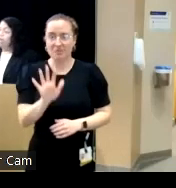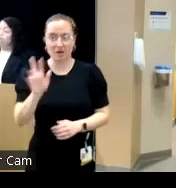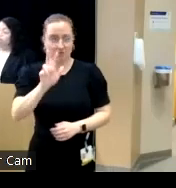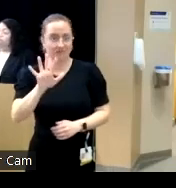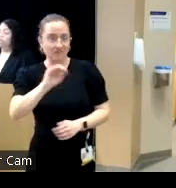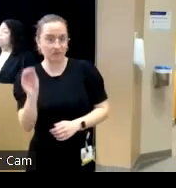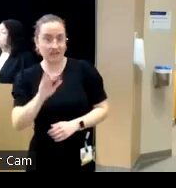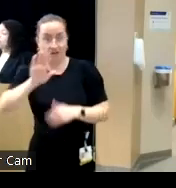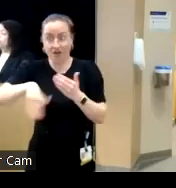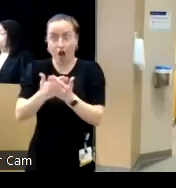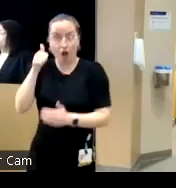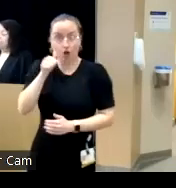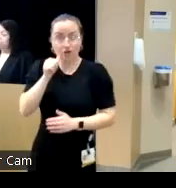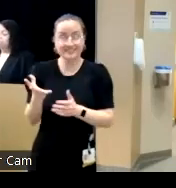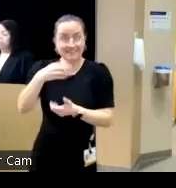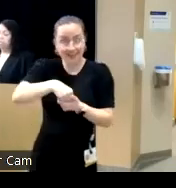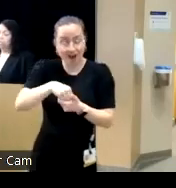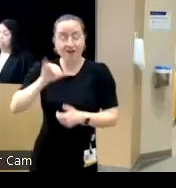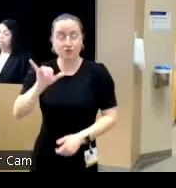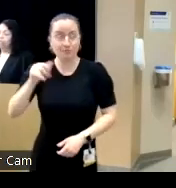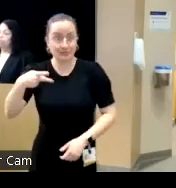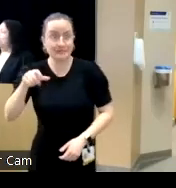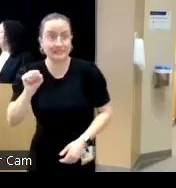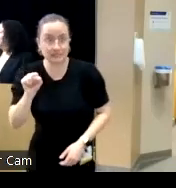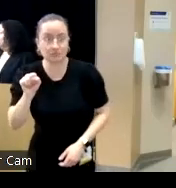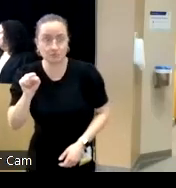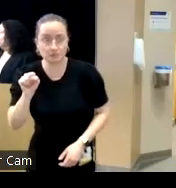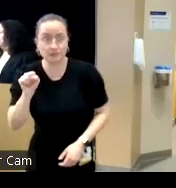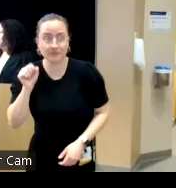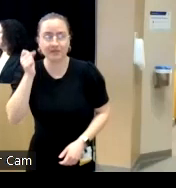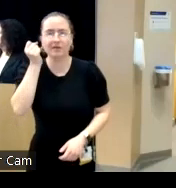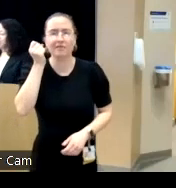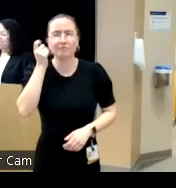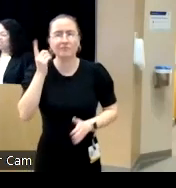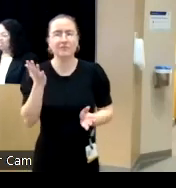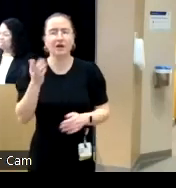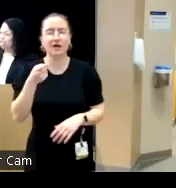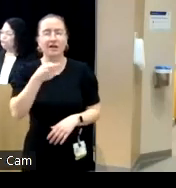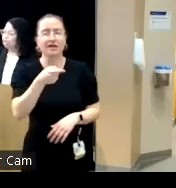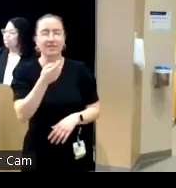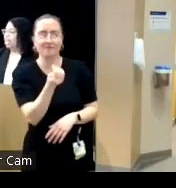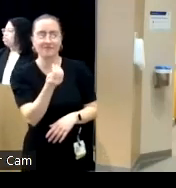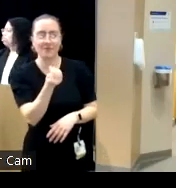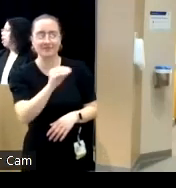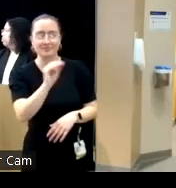all girls who are involved in the youth punishment system but they're only 14 percent of the national